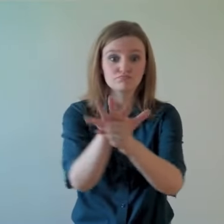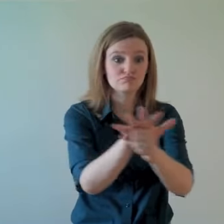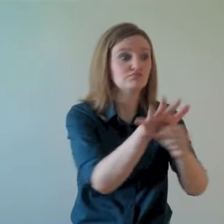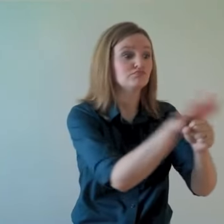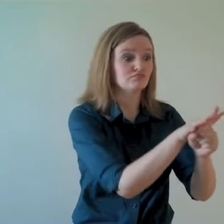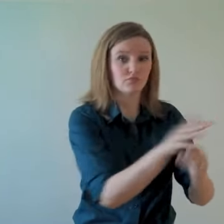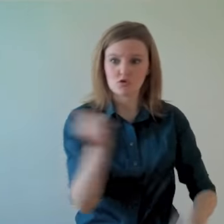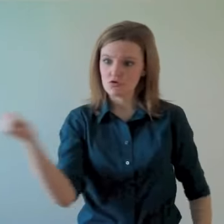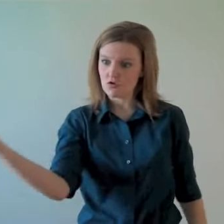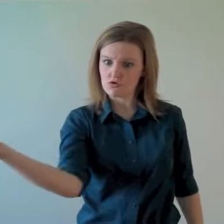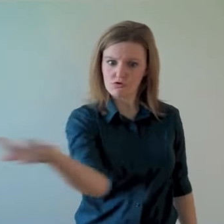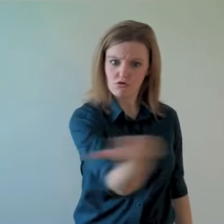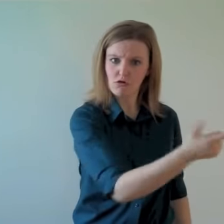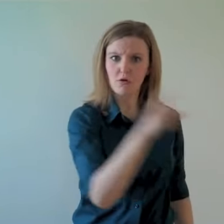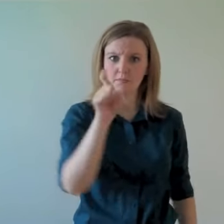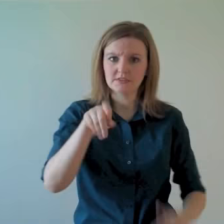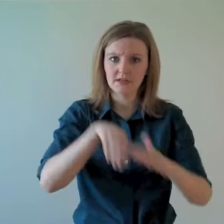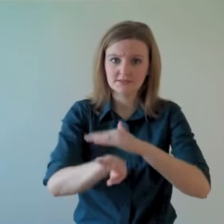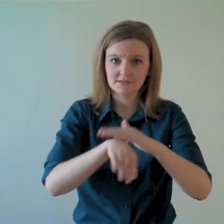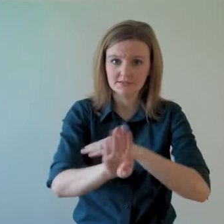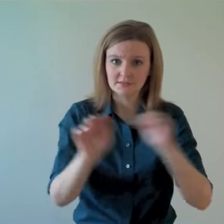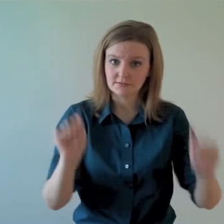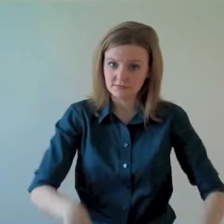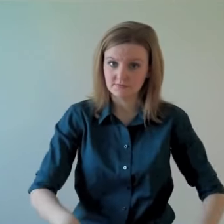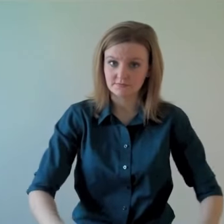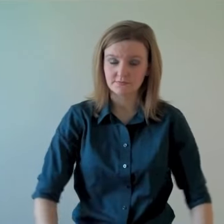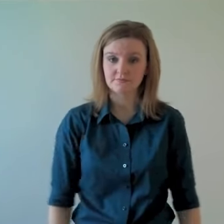Polling places across Maryland must be accessible to individuals with disabilities